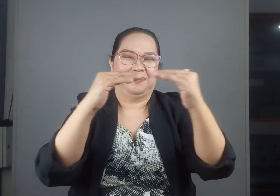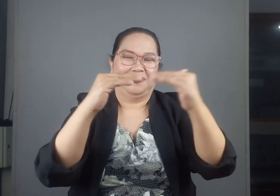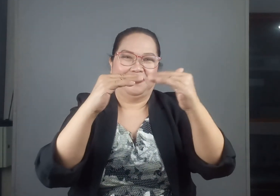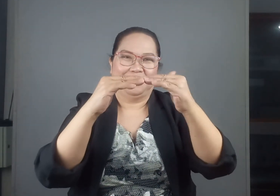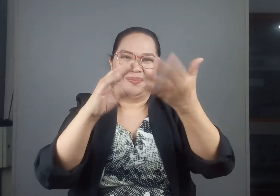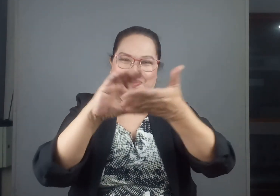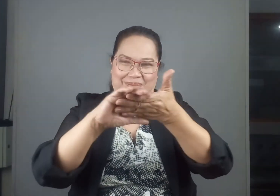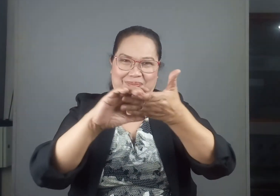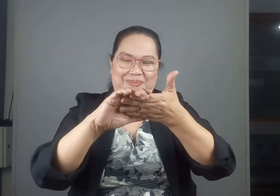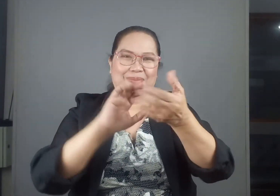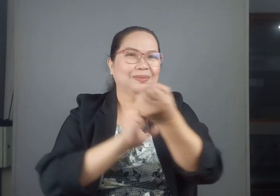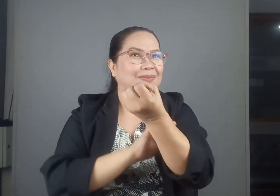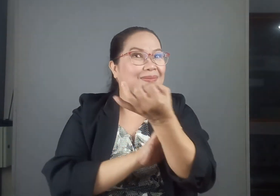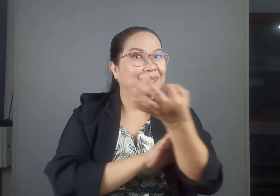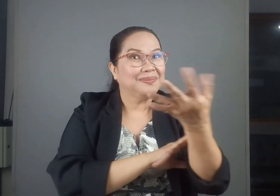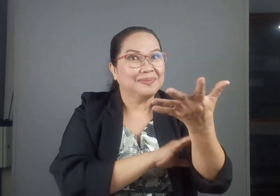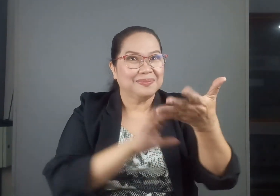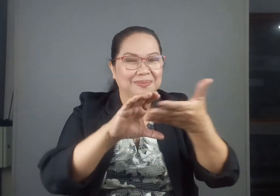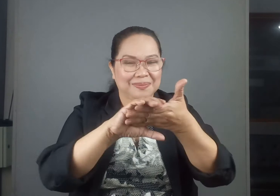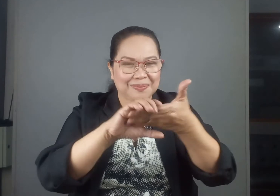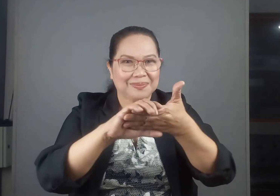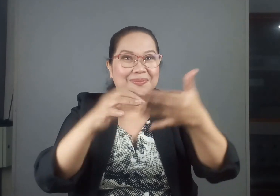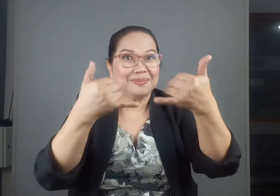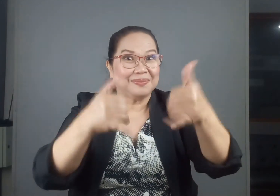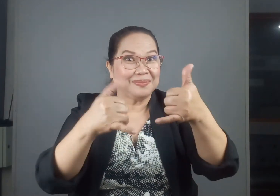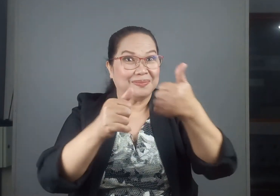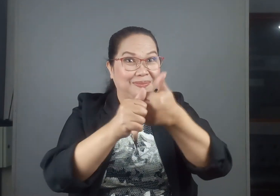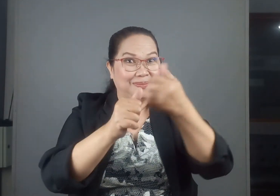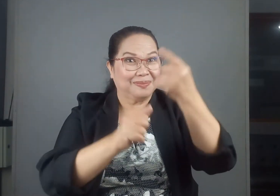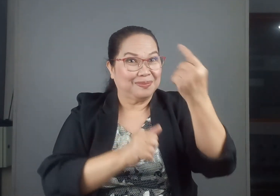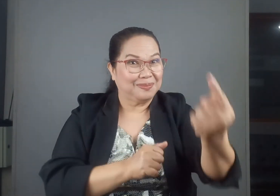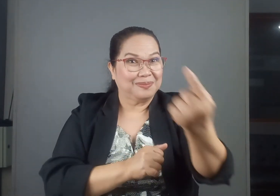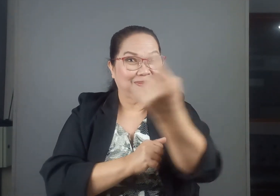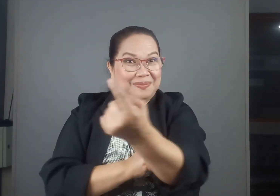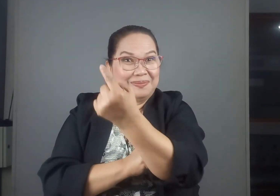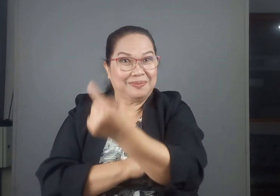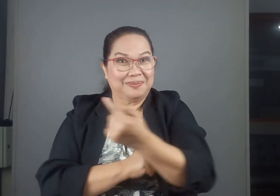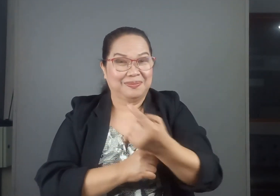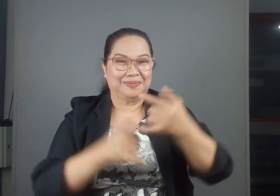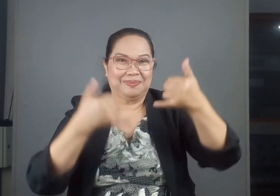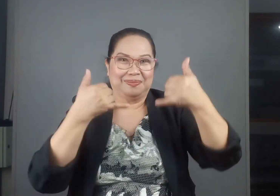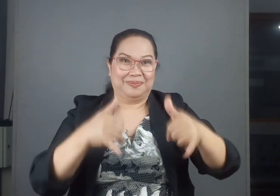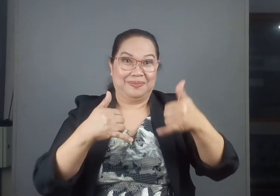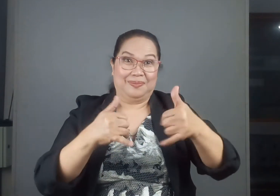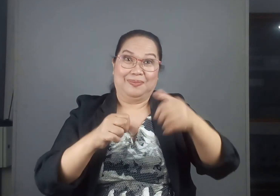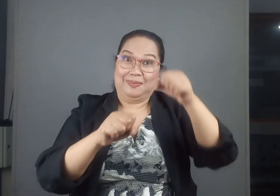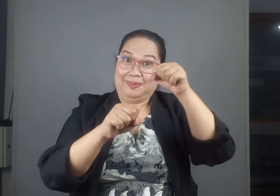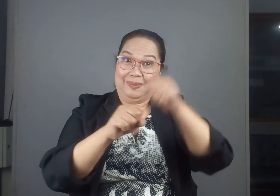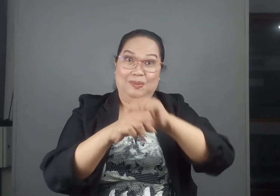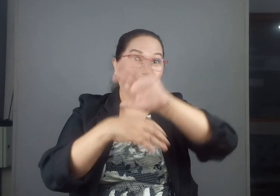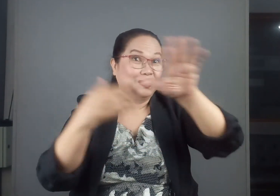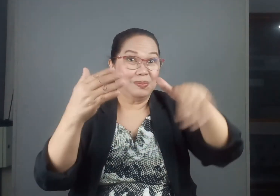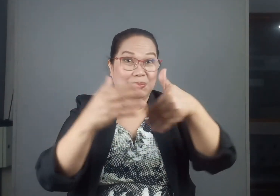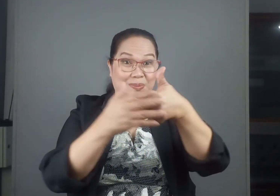be drawn as the number of cards played after each round of play. Therefore, throughout the game every